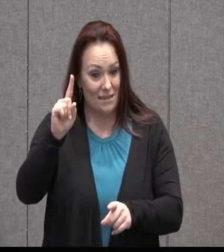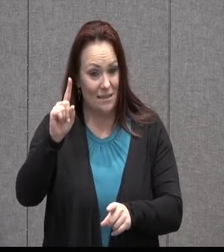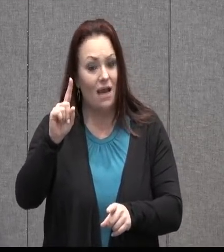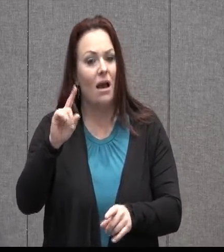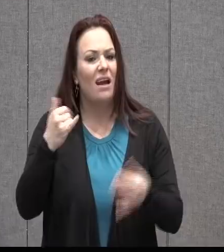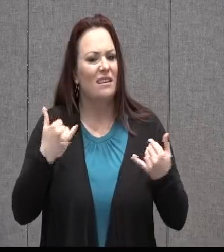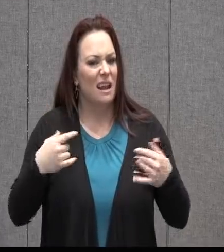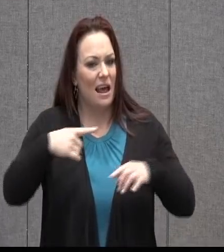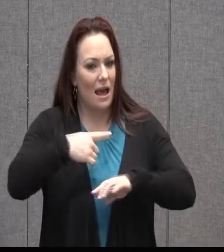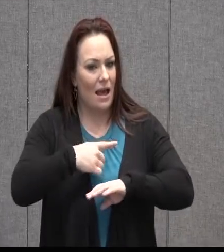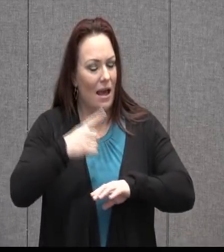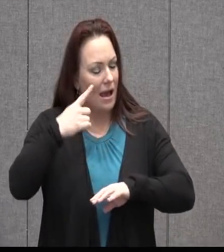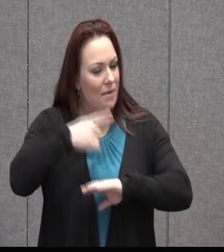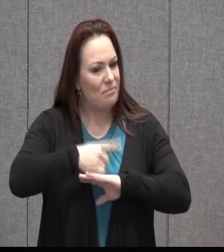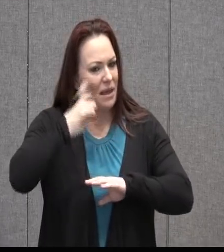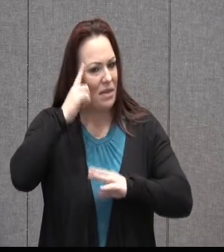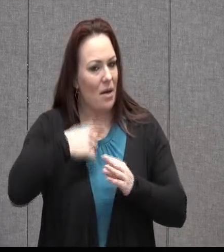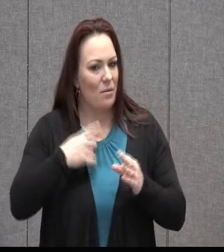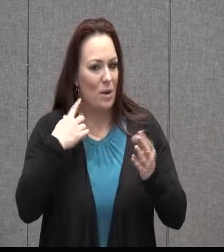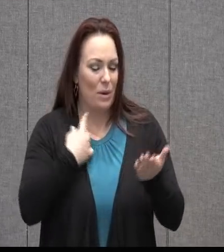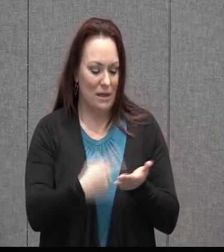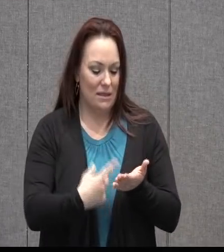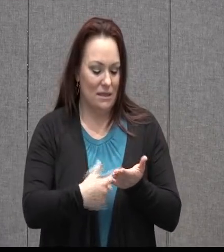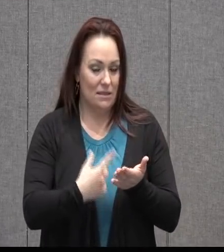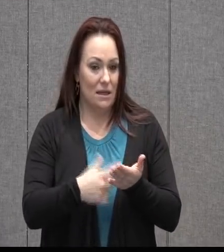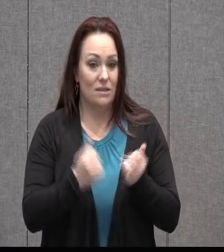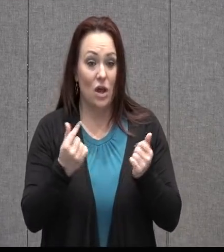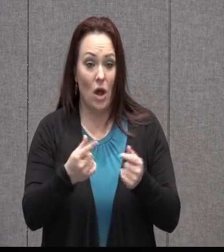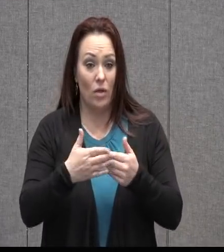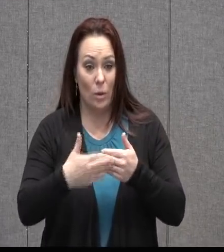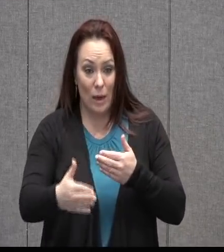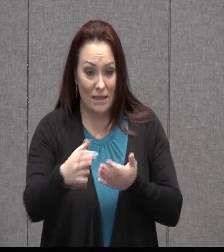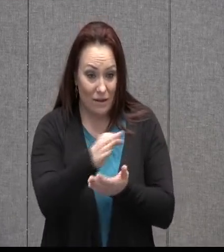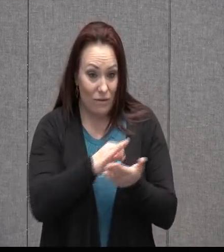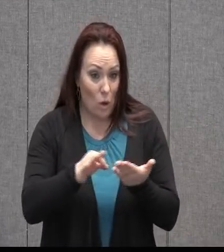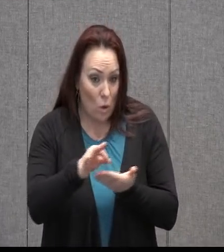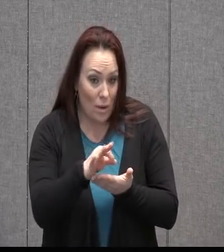So the first coin that Miss Maggie mentioned in her book was penny.